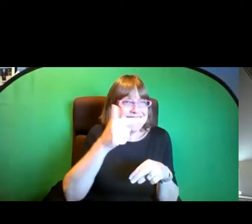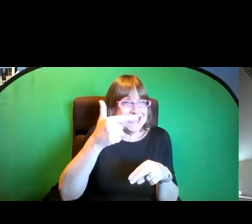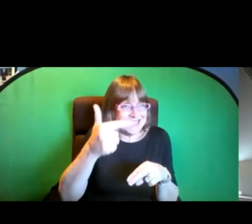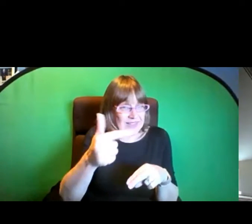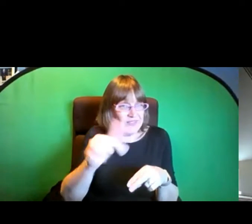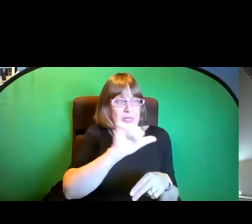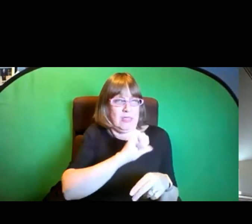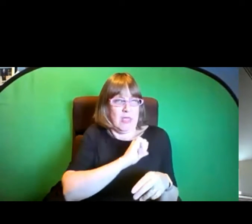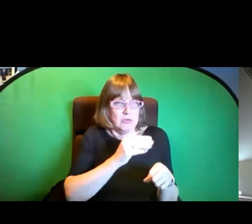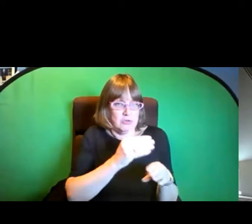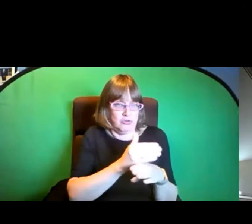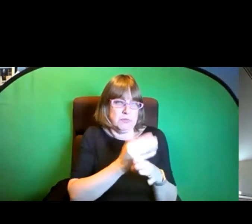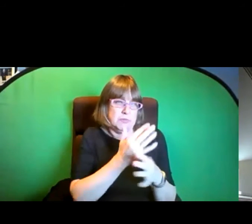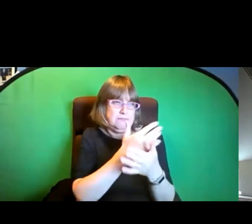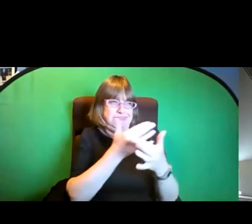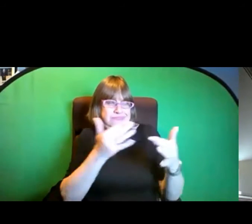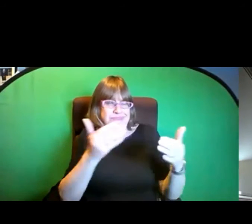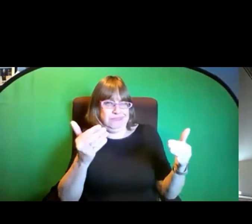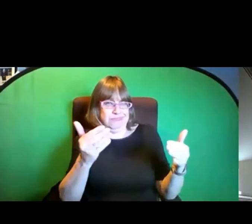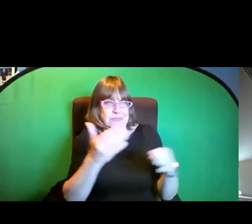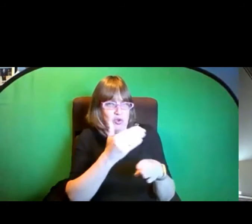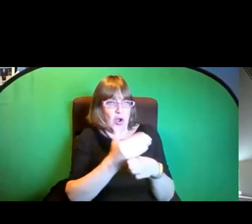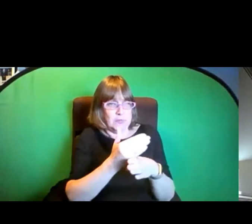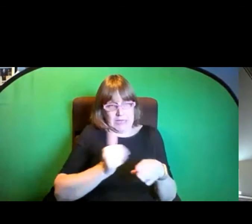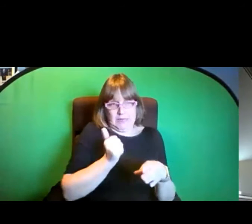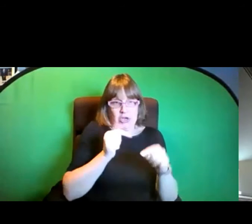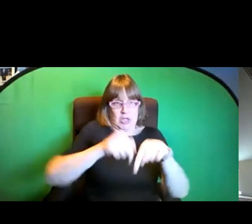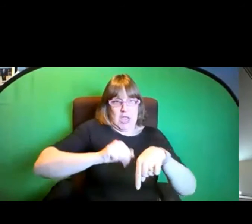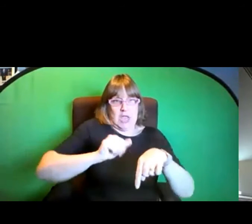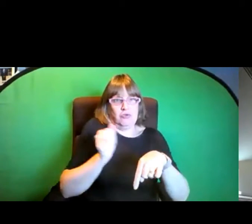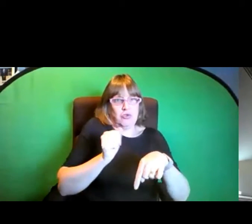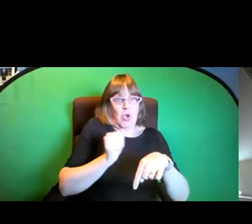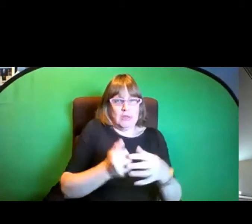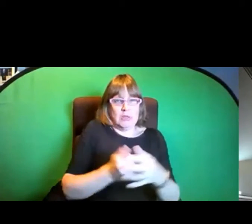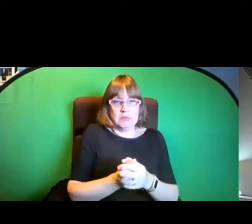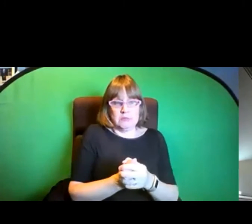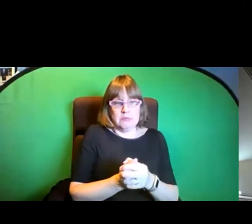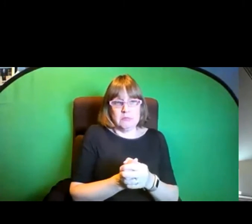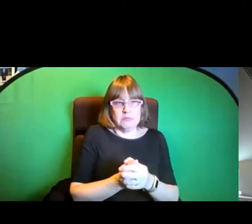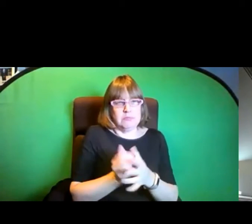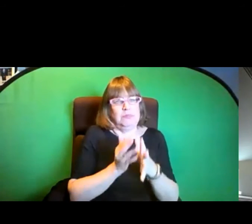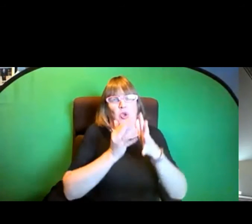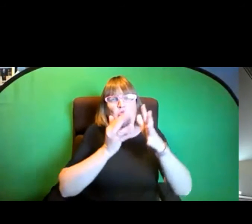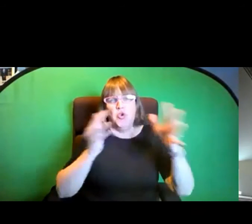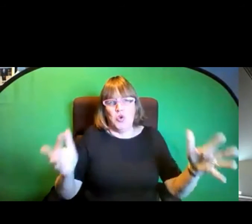large number of jobs in a country the size of Scotland. There is large potential but it really